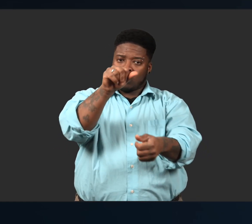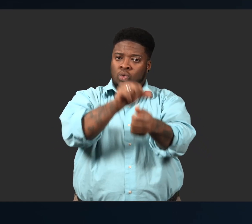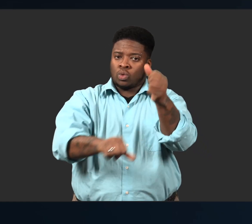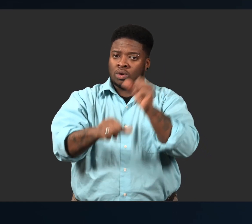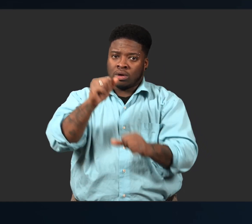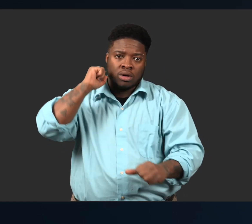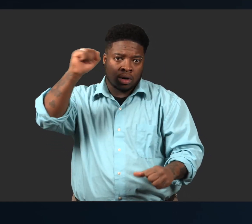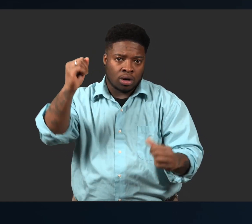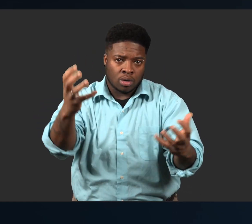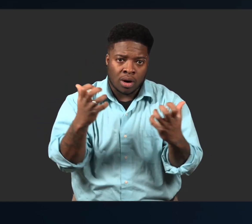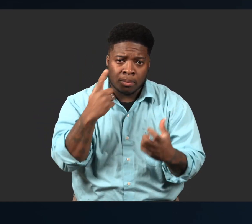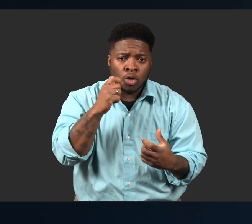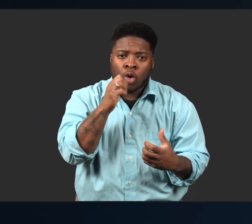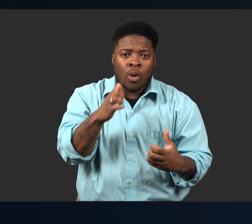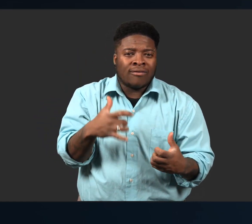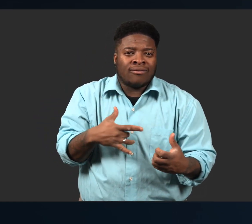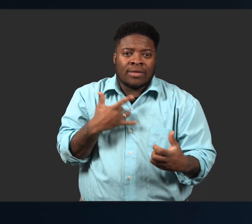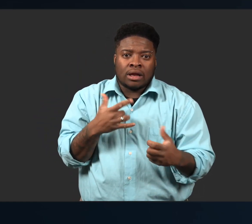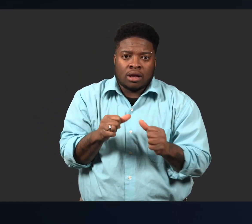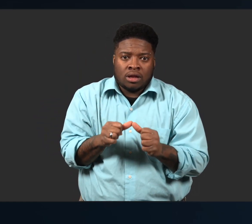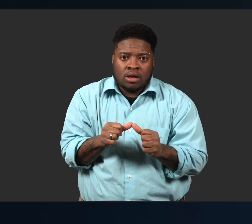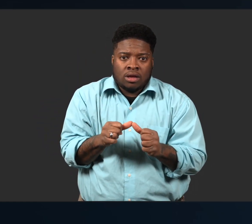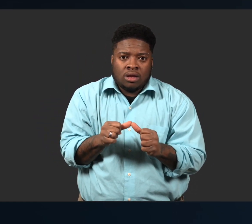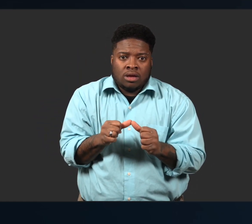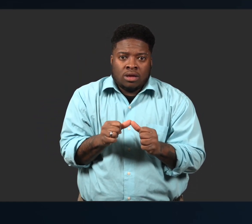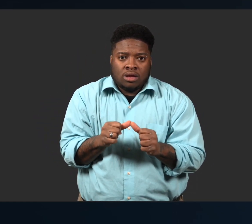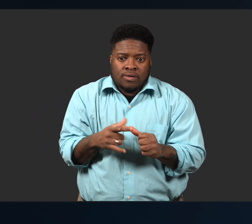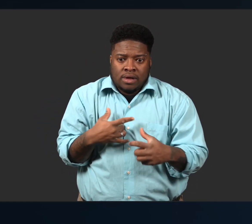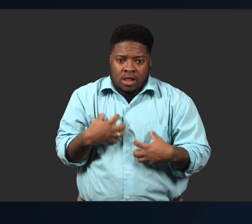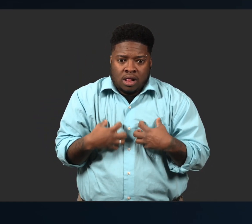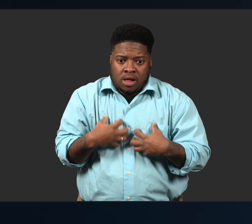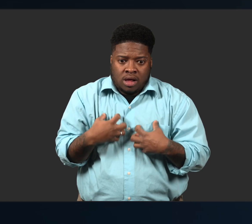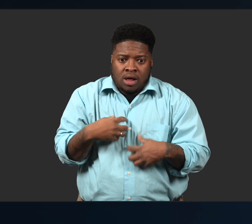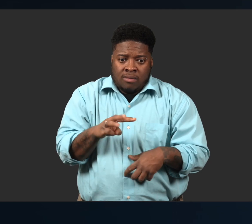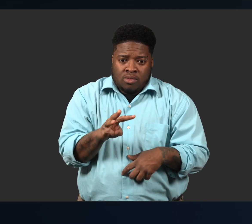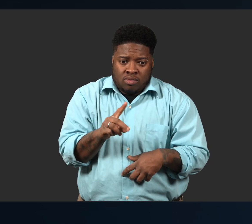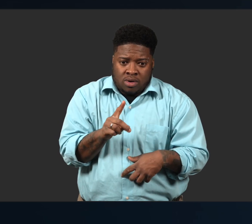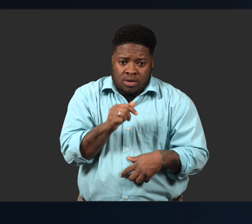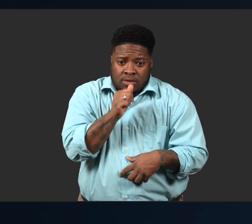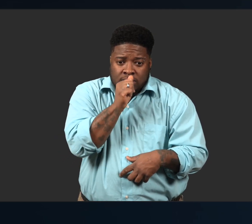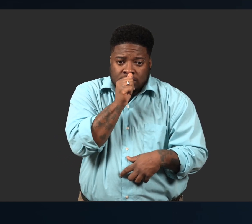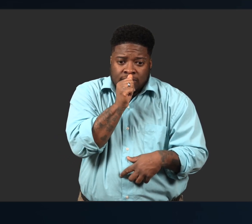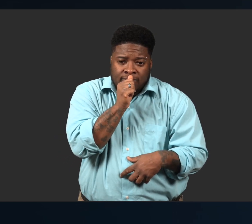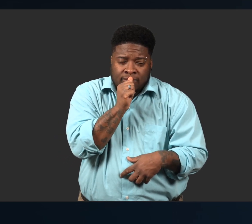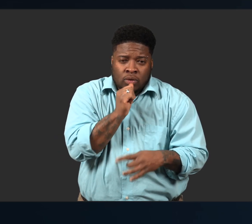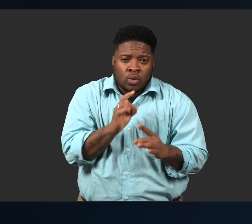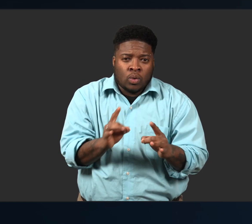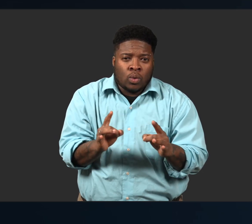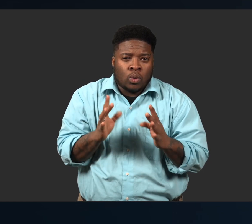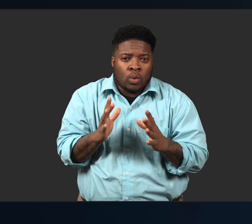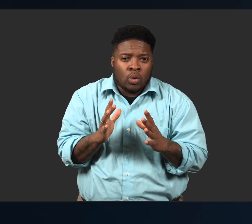Going through withdrawal can cause people to have suicidal thoughts, because they don't feel good physically, and they can't handle the effects of withdrawal.